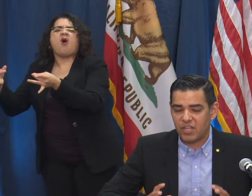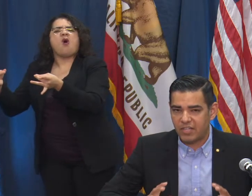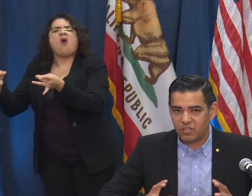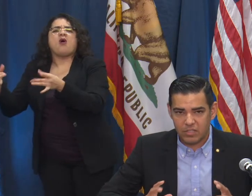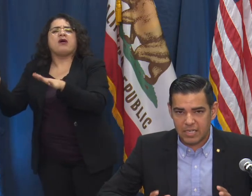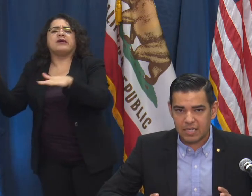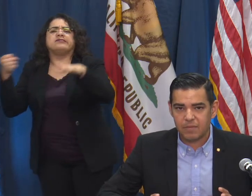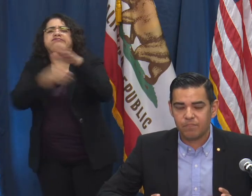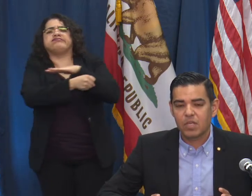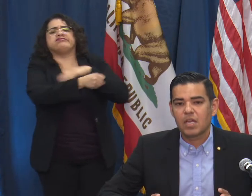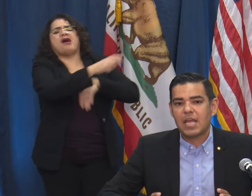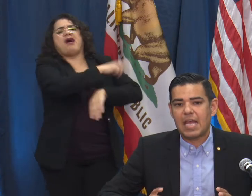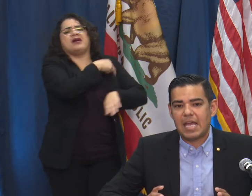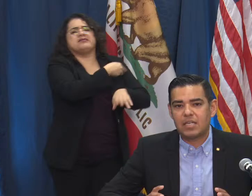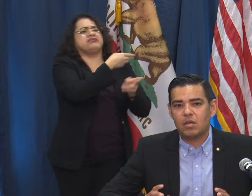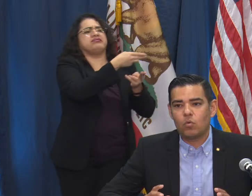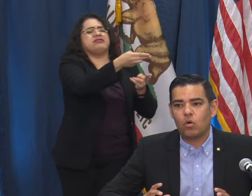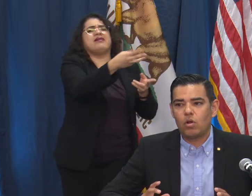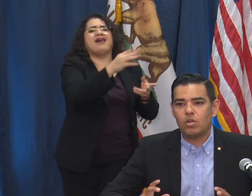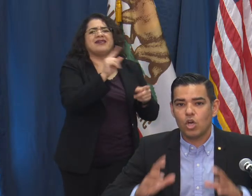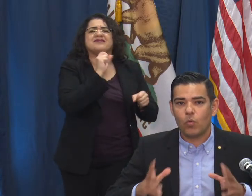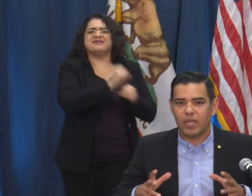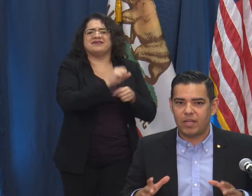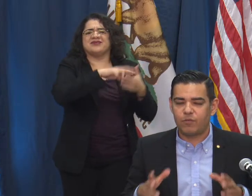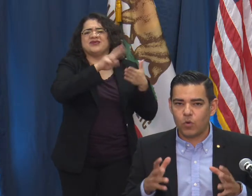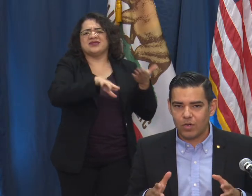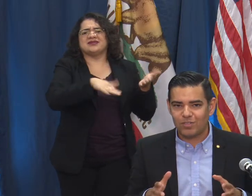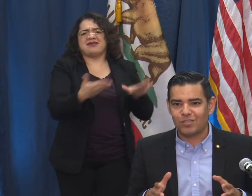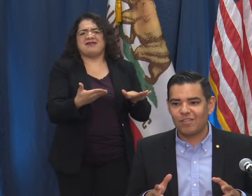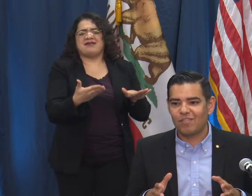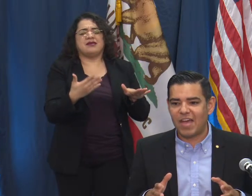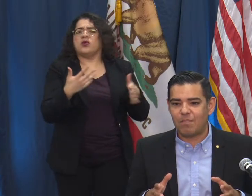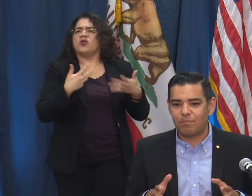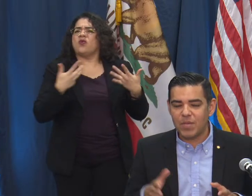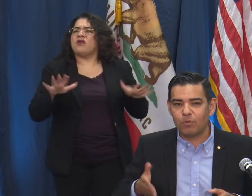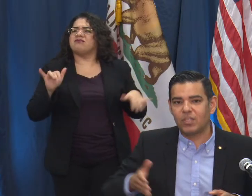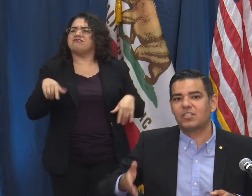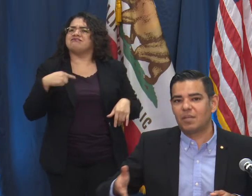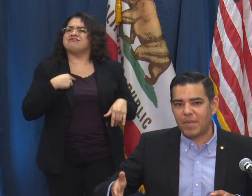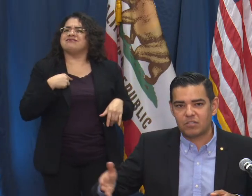science and the data and knowing of course that people need to get back to